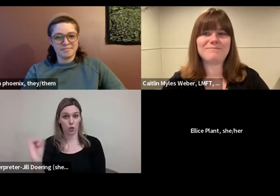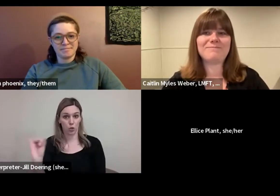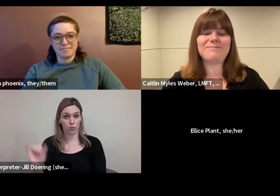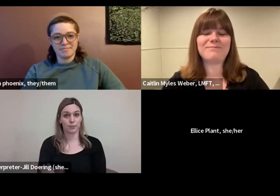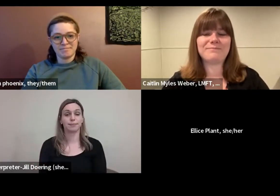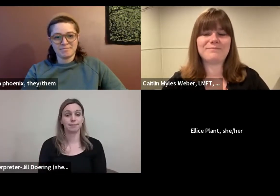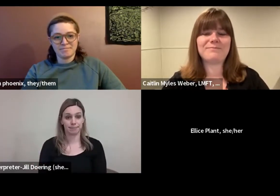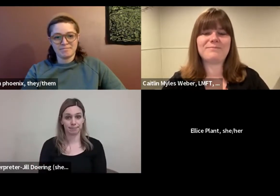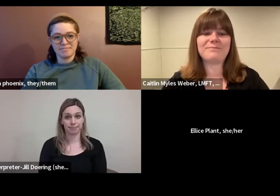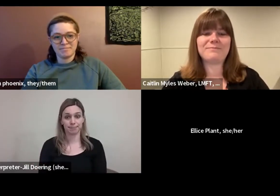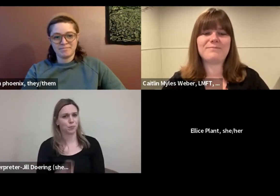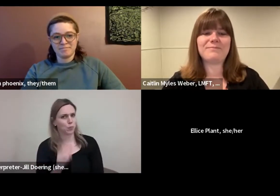Cool, thank you.